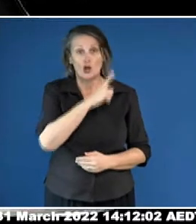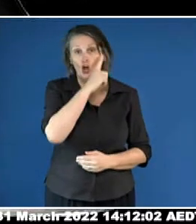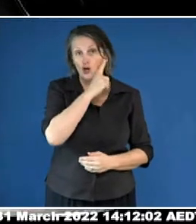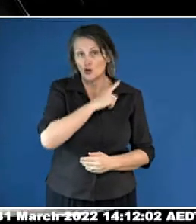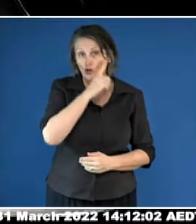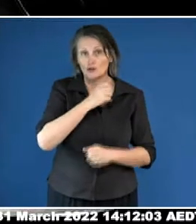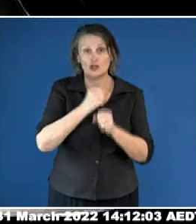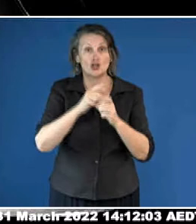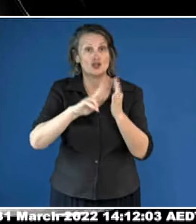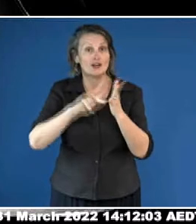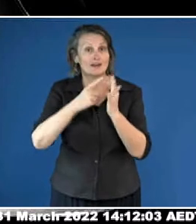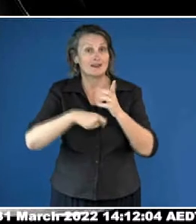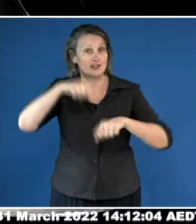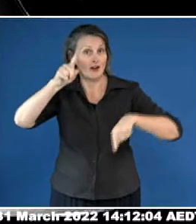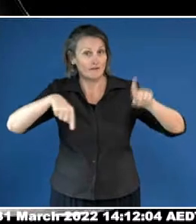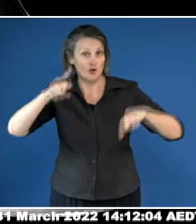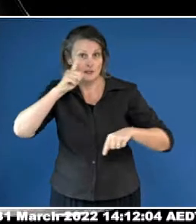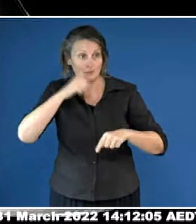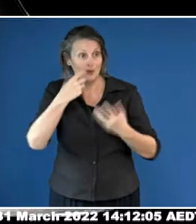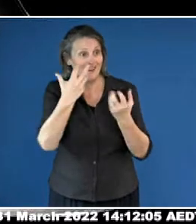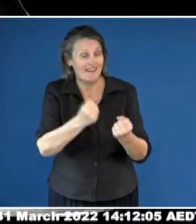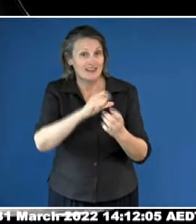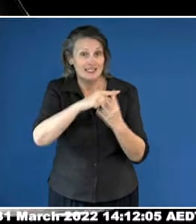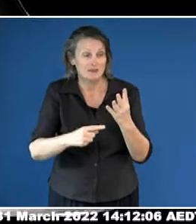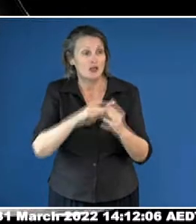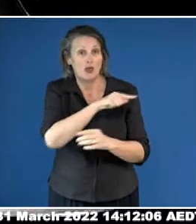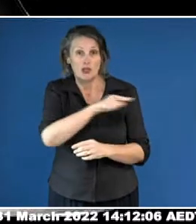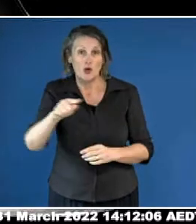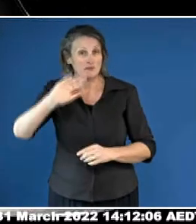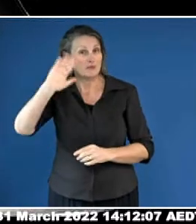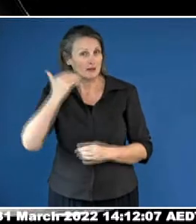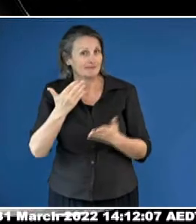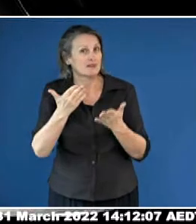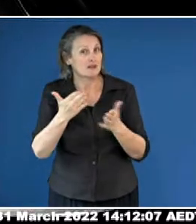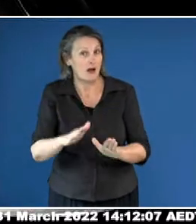with disability who have lost their lives as a result of violence and to those who